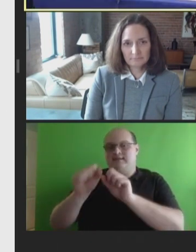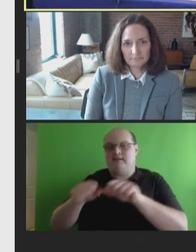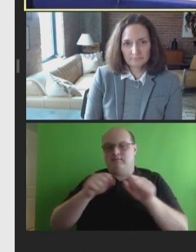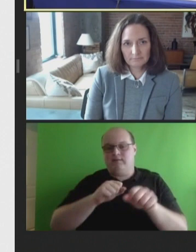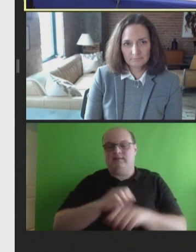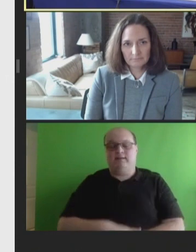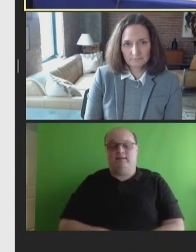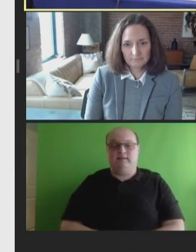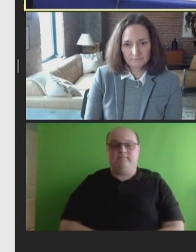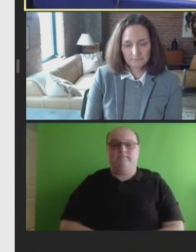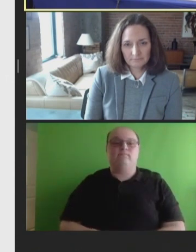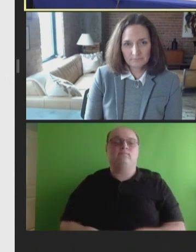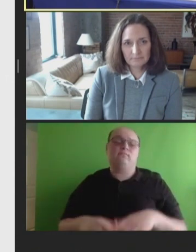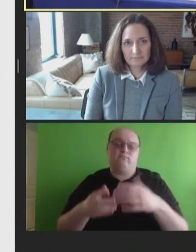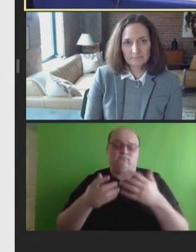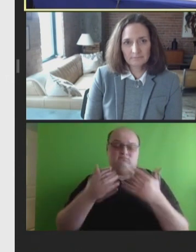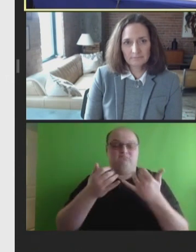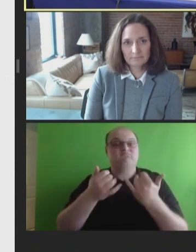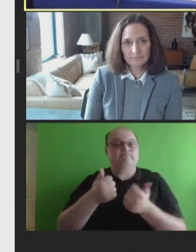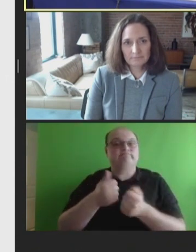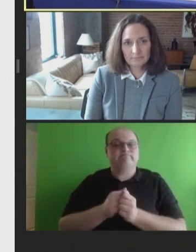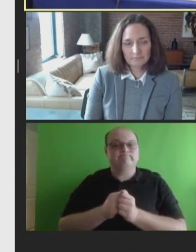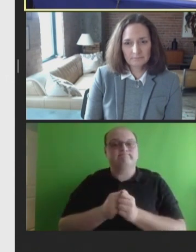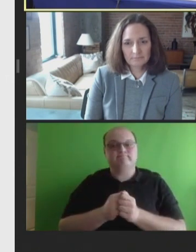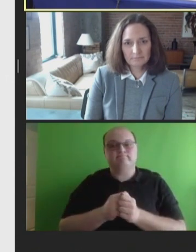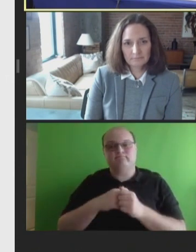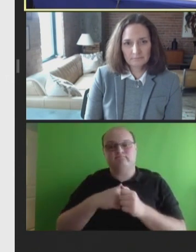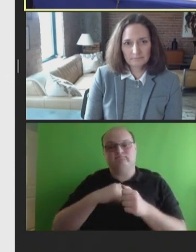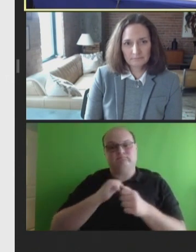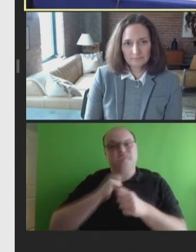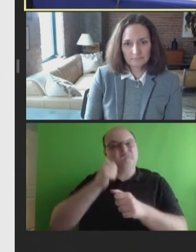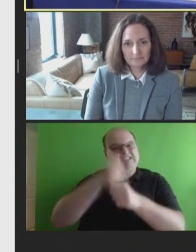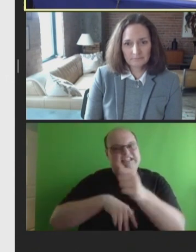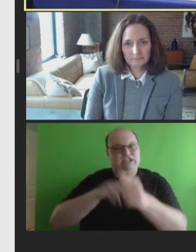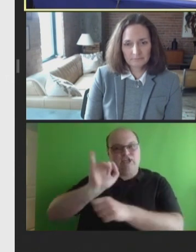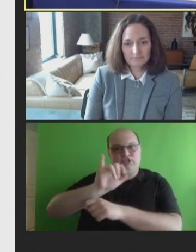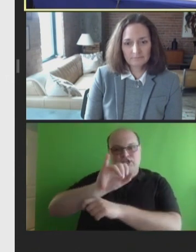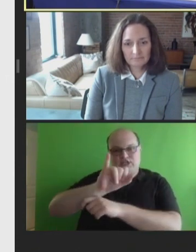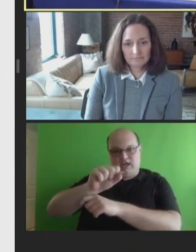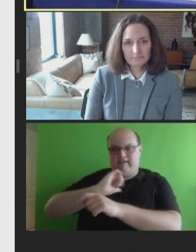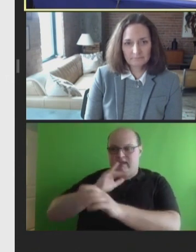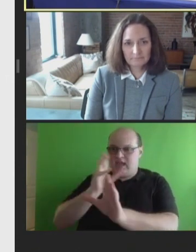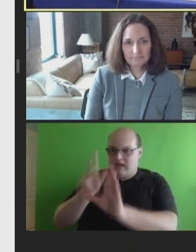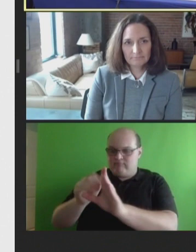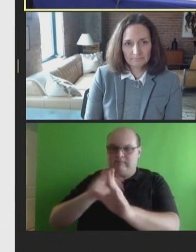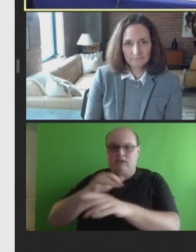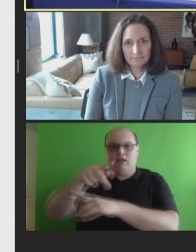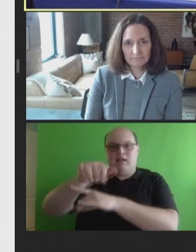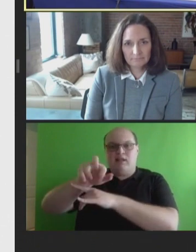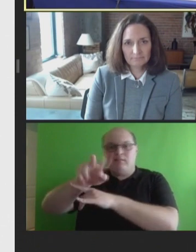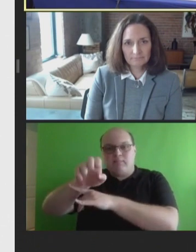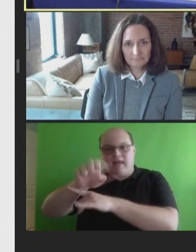currently not all IIS are able to capture the administration of passive immunity products.